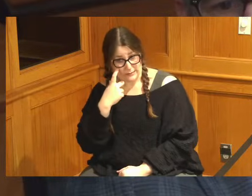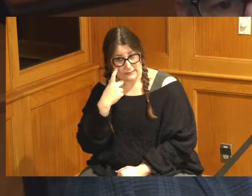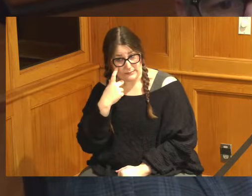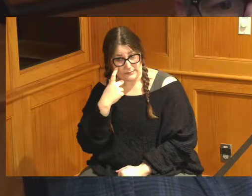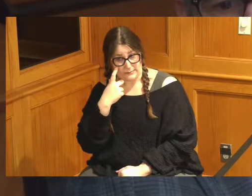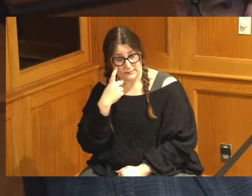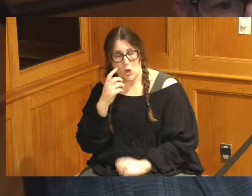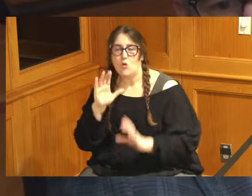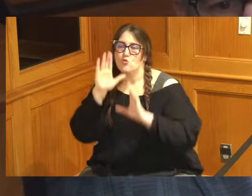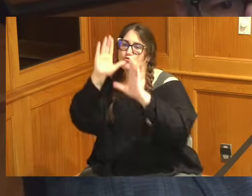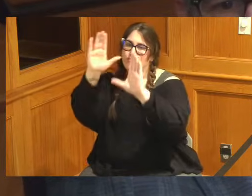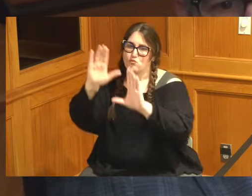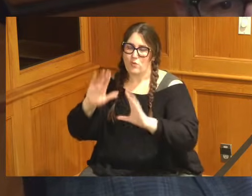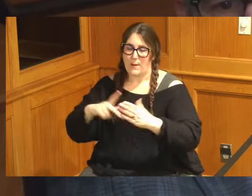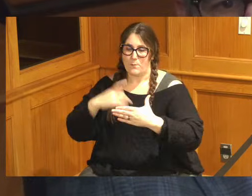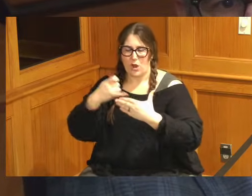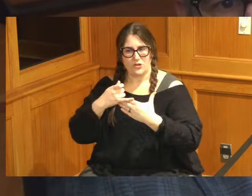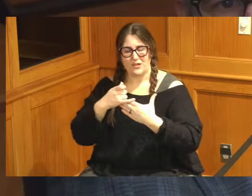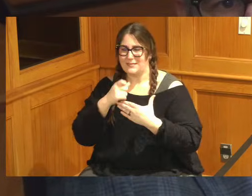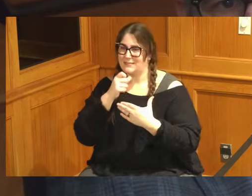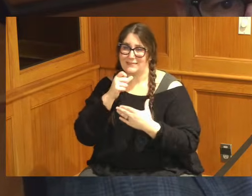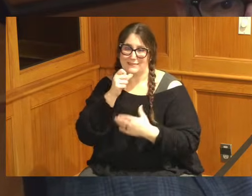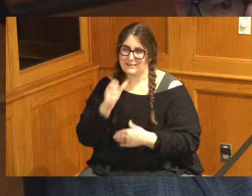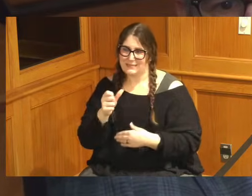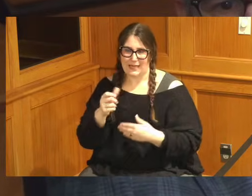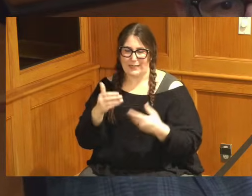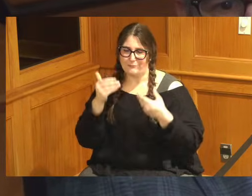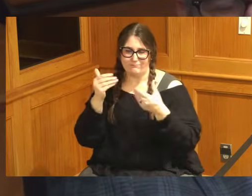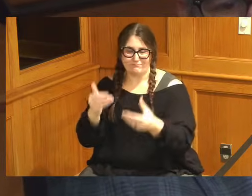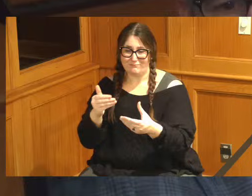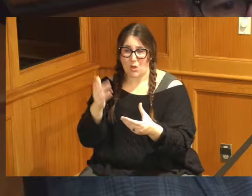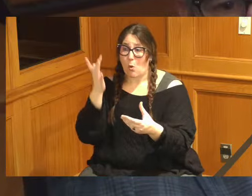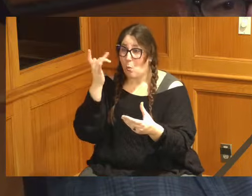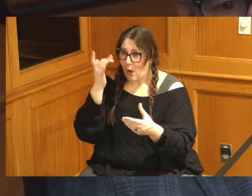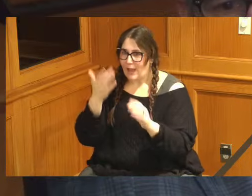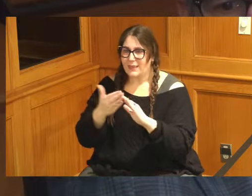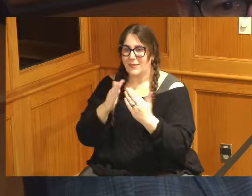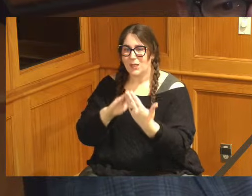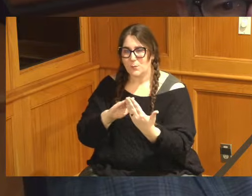great projects have not moved forward because the community simply uh, doesn't have the appetite for